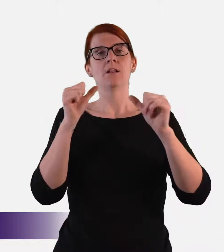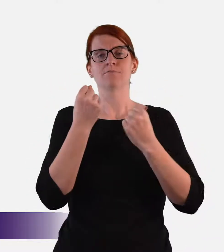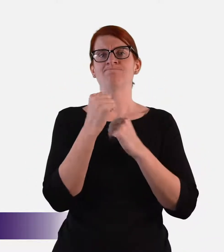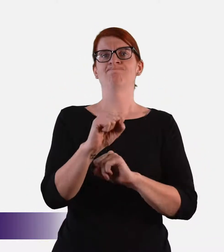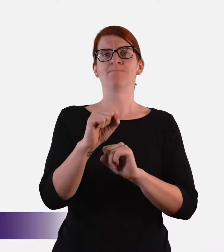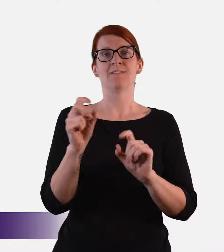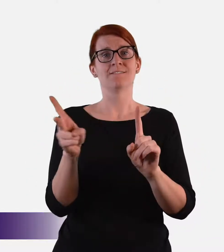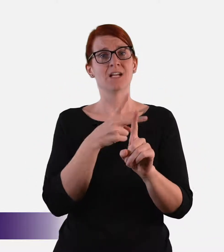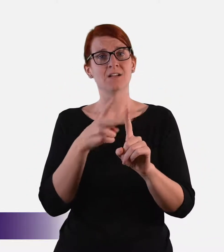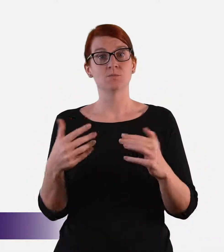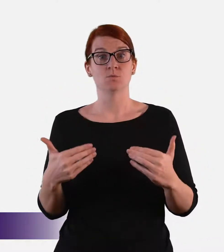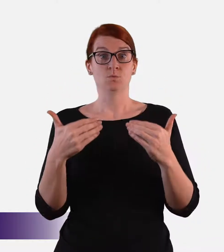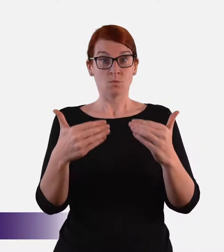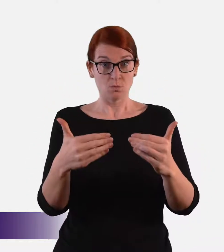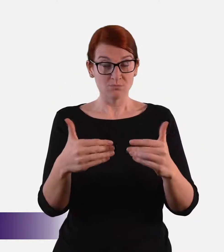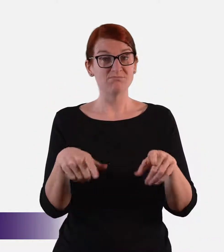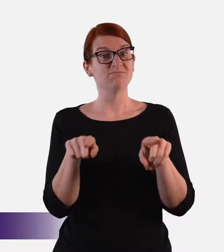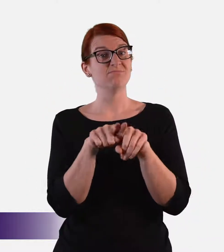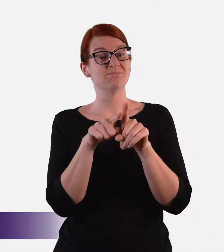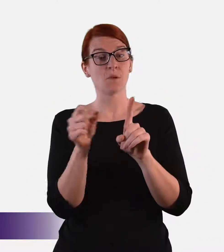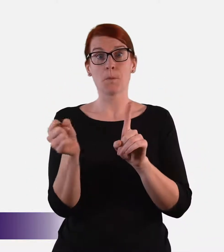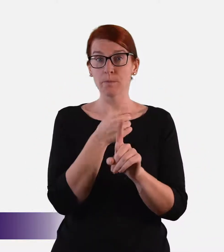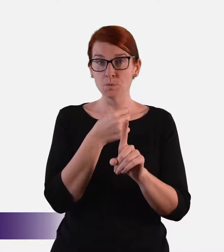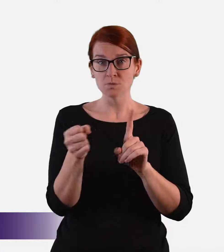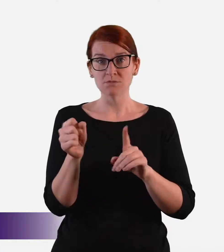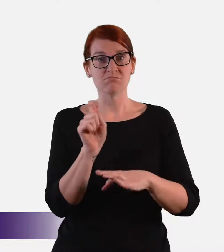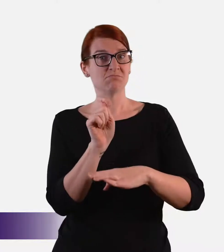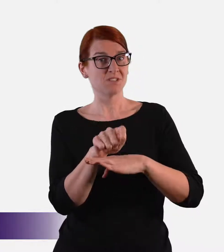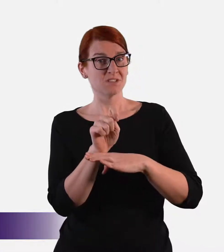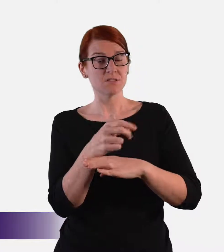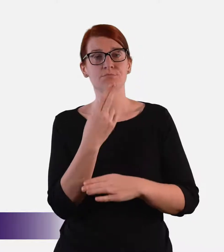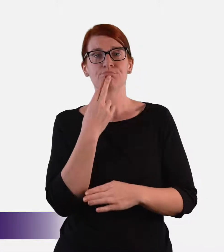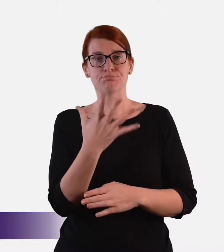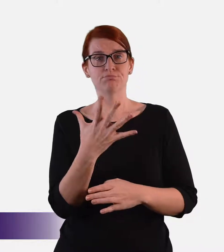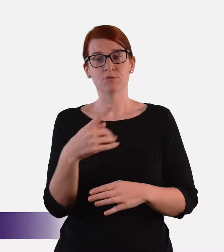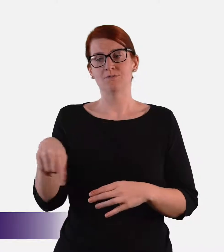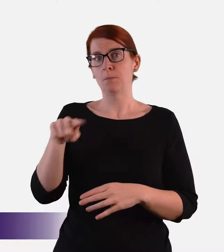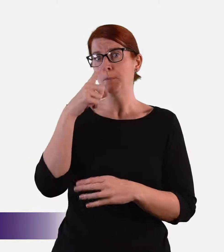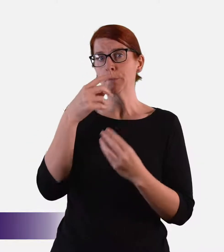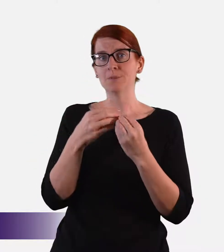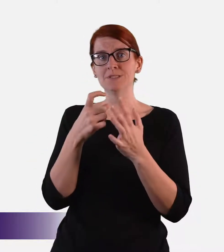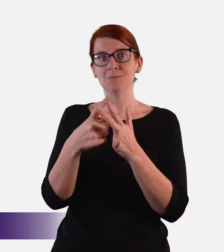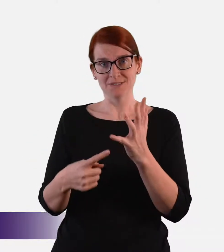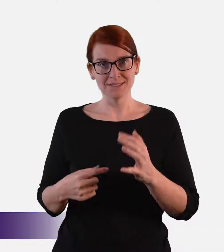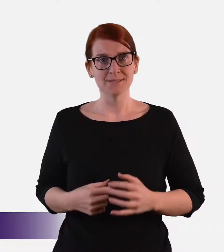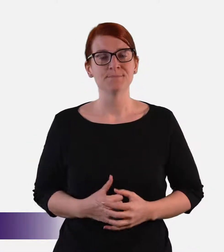prevent violence towards, and the abuse, neglect and exploitation of, people with disability.